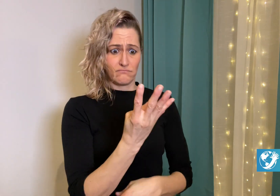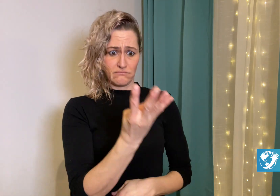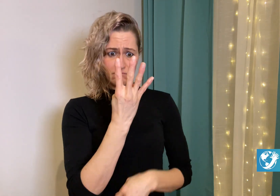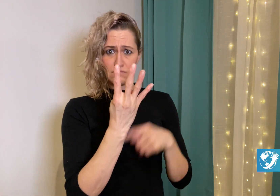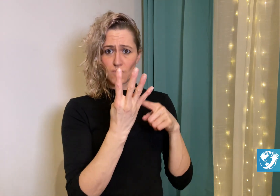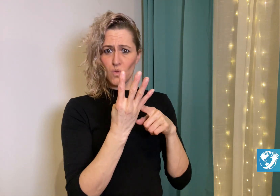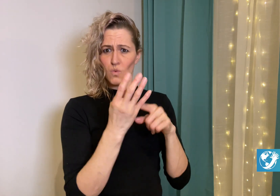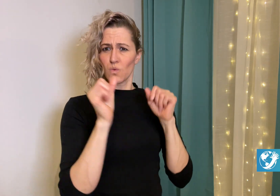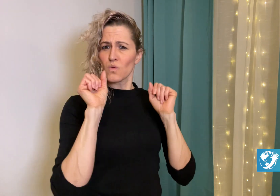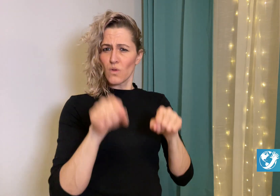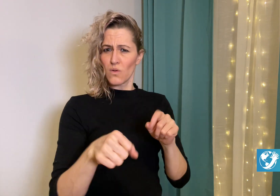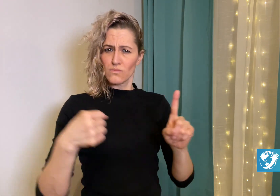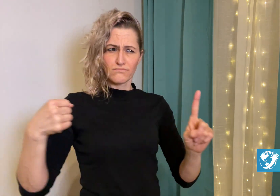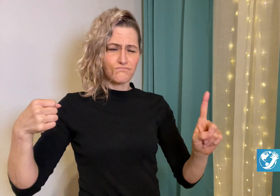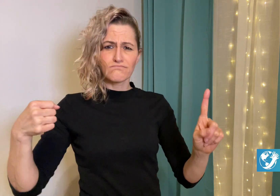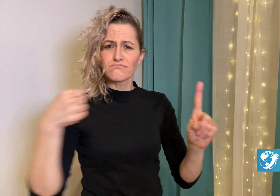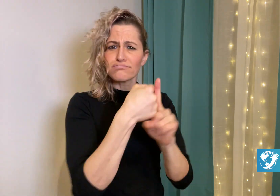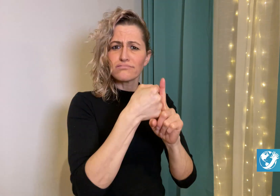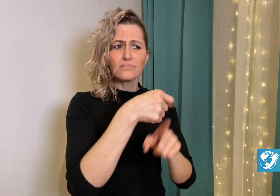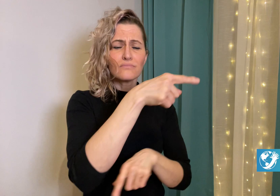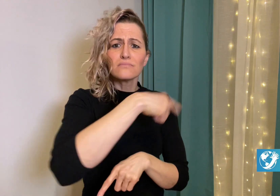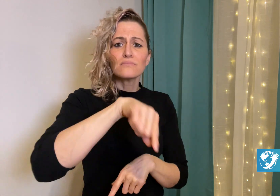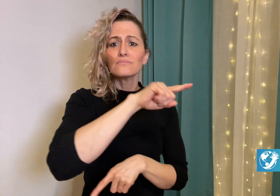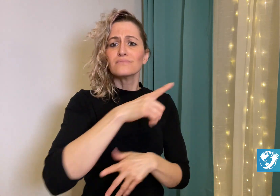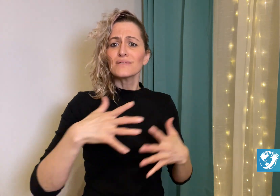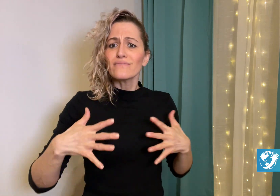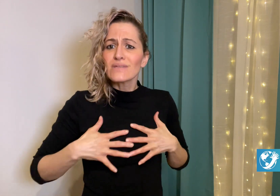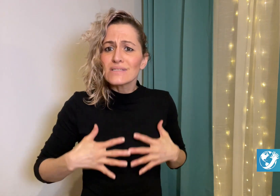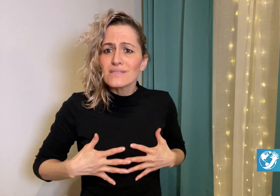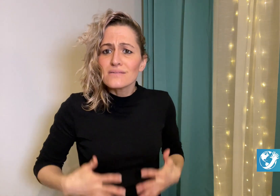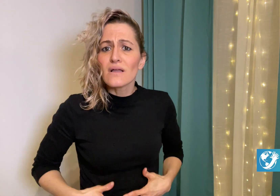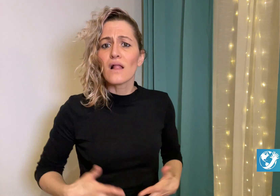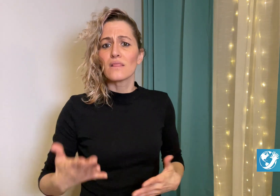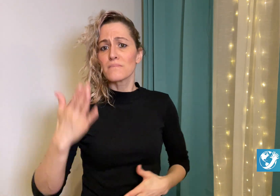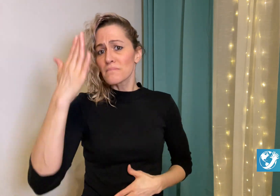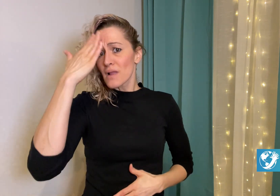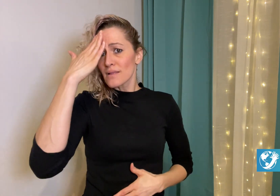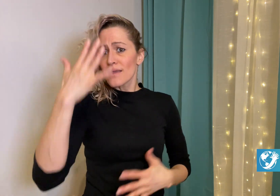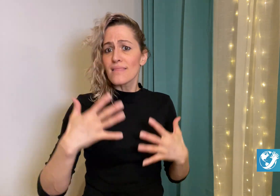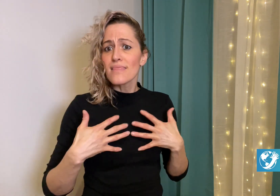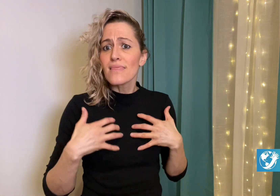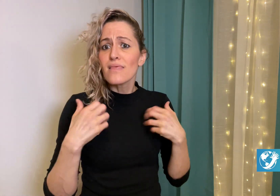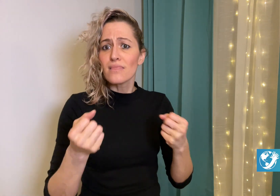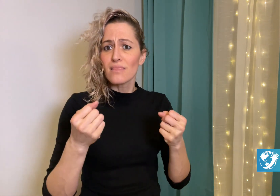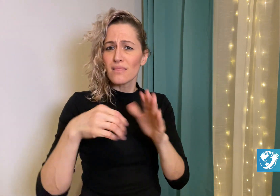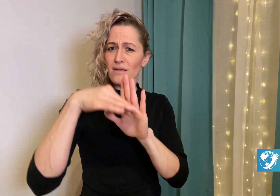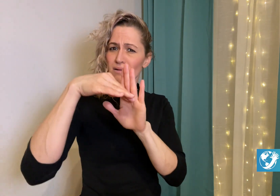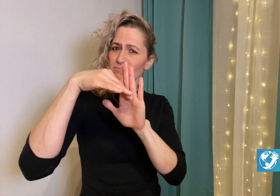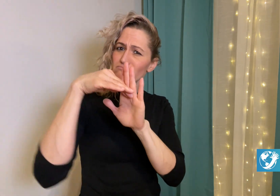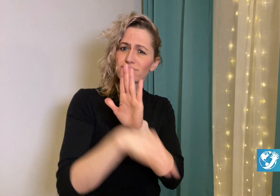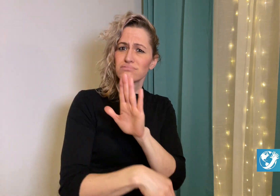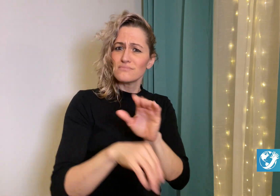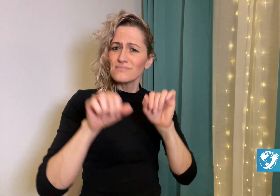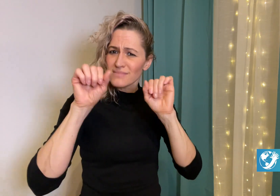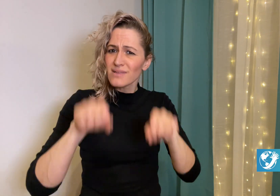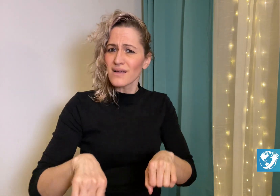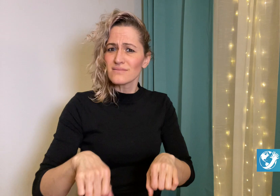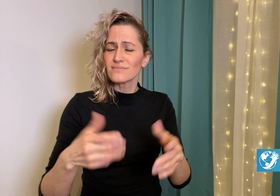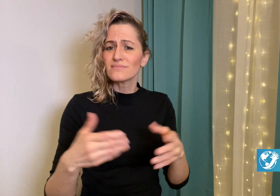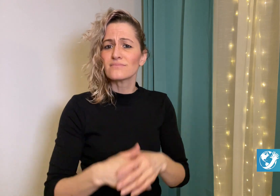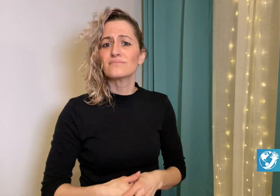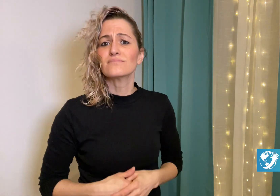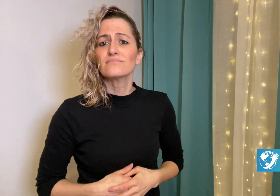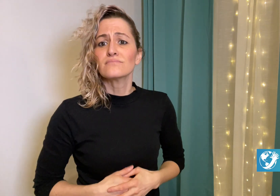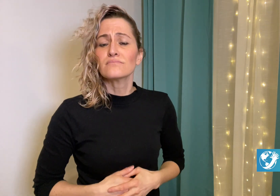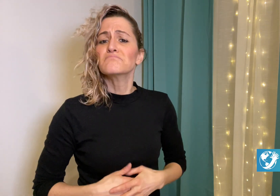in prisons as living conditions impact their physical and mental health.